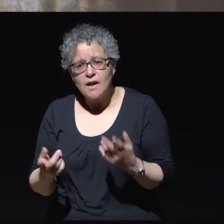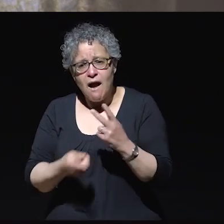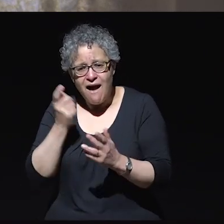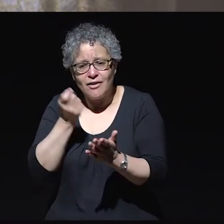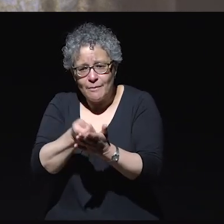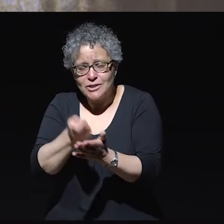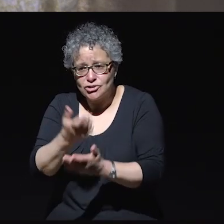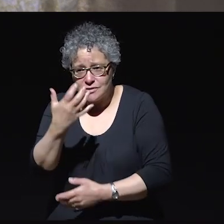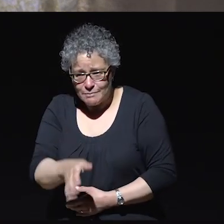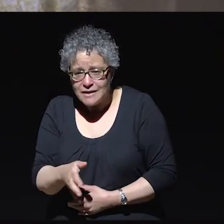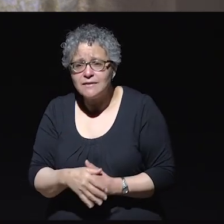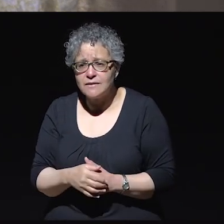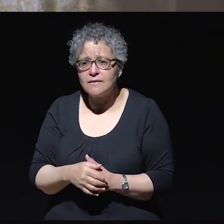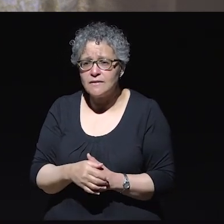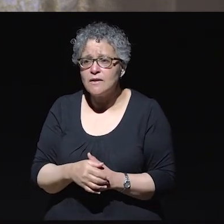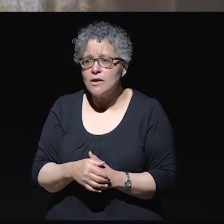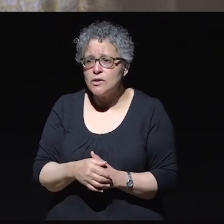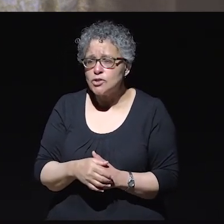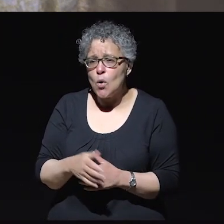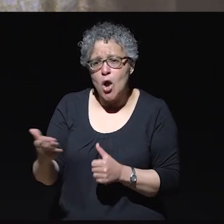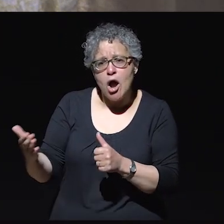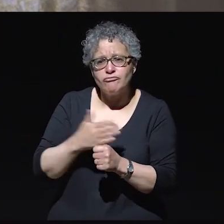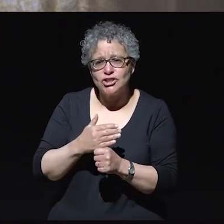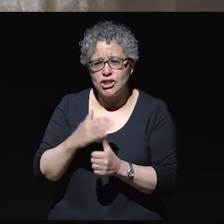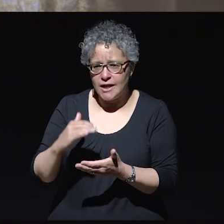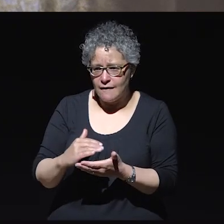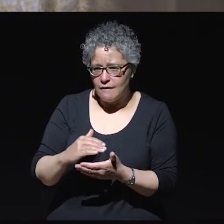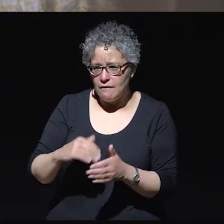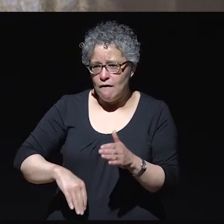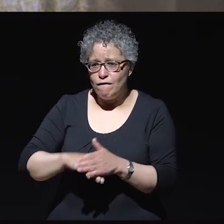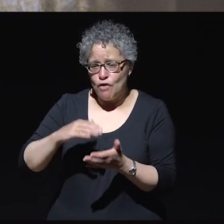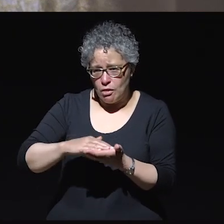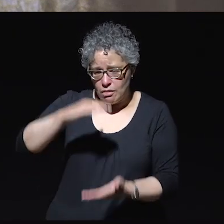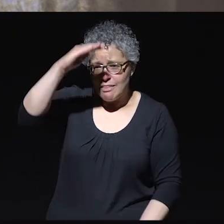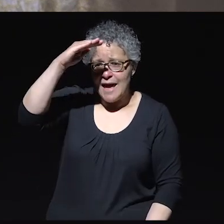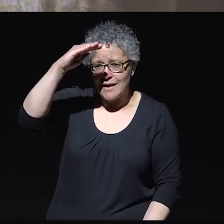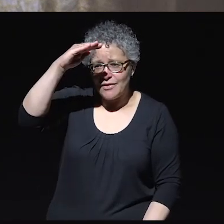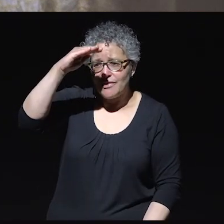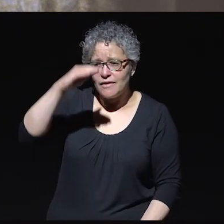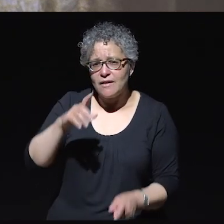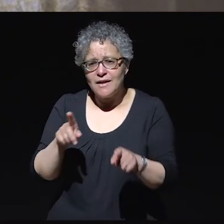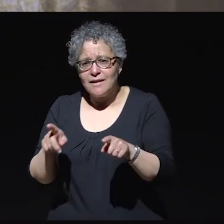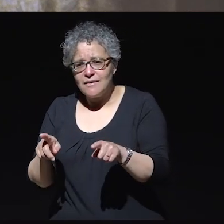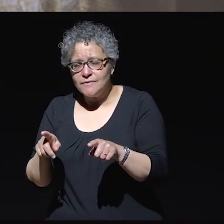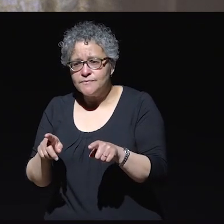For example, what was originally a full-length of the three daughters, again relating it, of course, to the three children of Charles I.